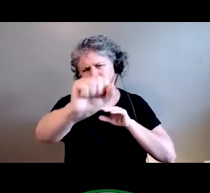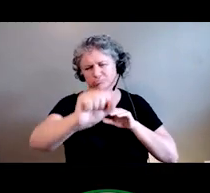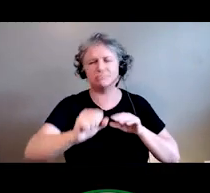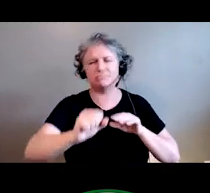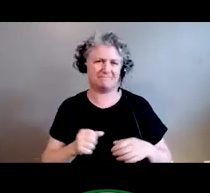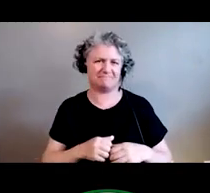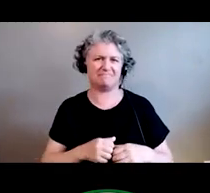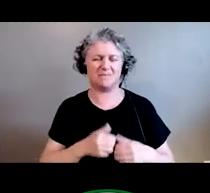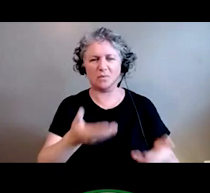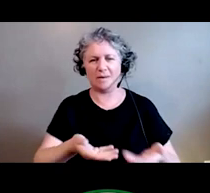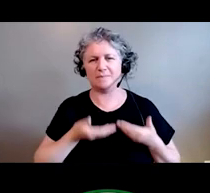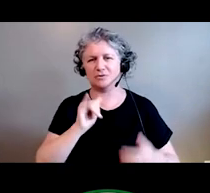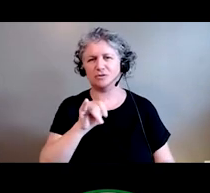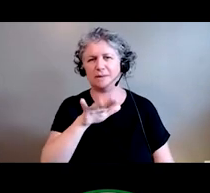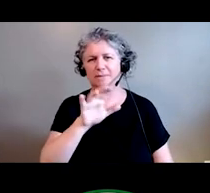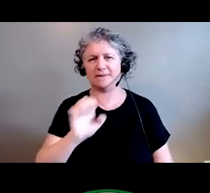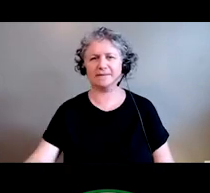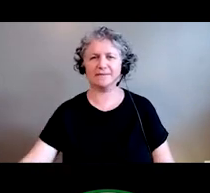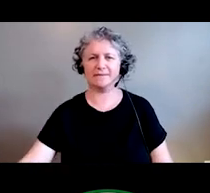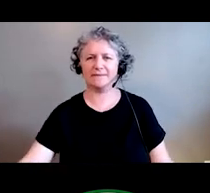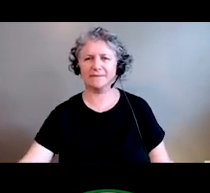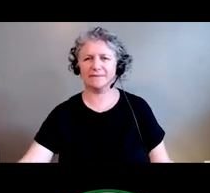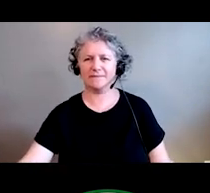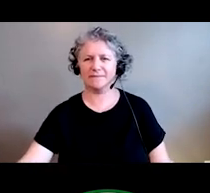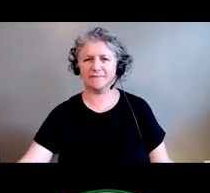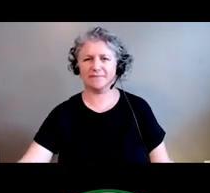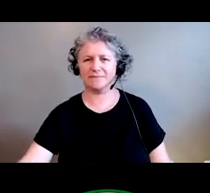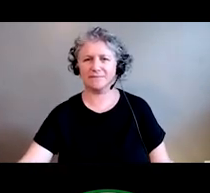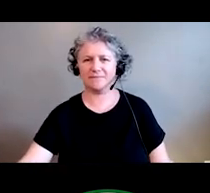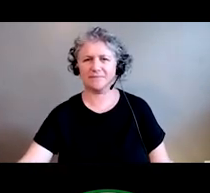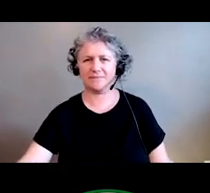Hello and welcome. My name is Jamie McCulloch, the co-founder and executive director of Rocky